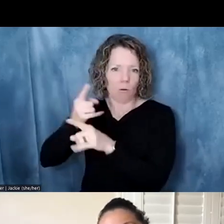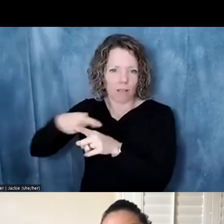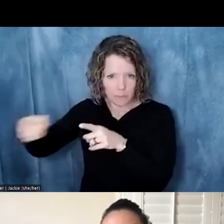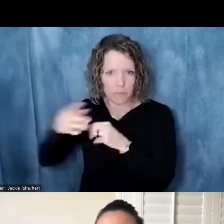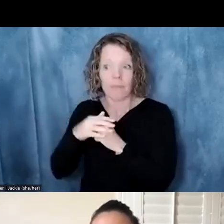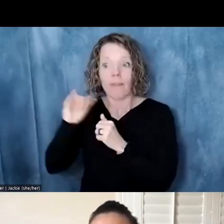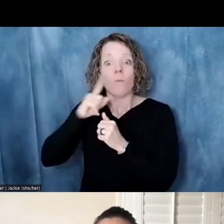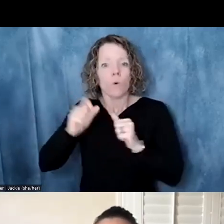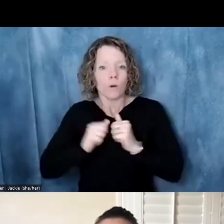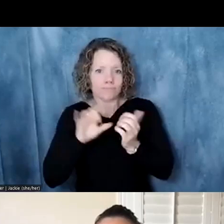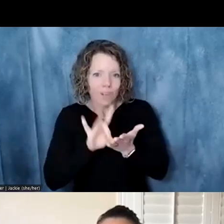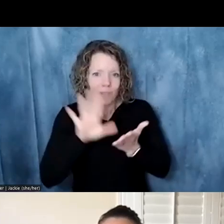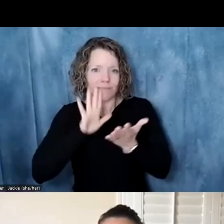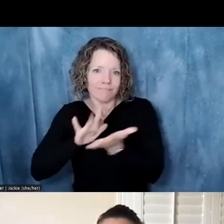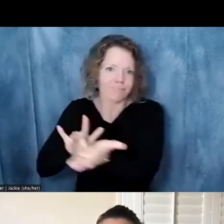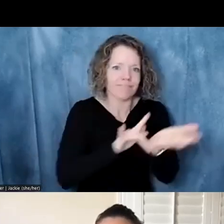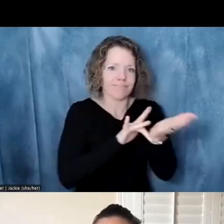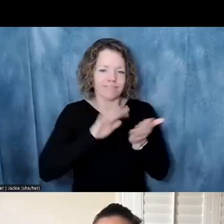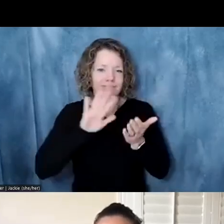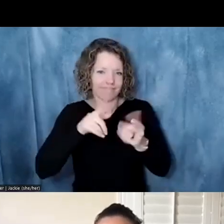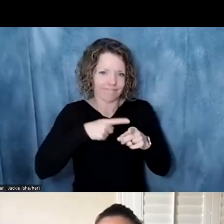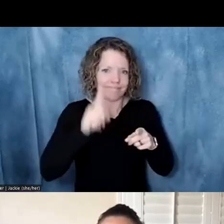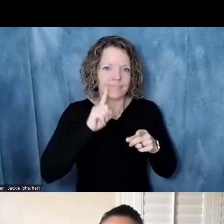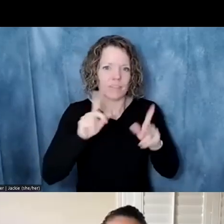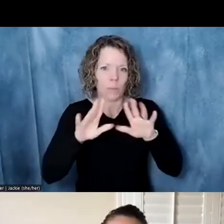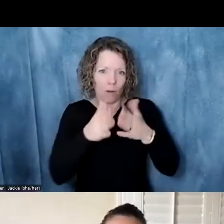Dr. Anderson is one of those rare psychologists who truly embodies a balance between clinical